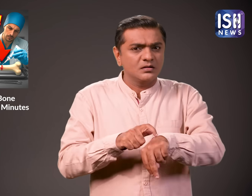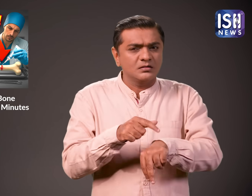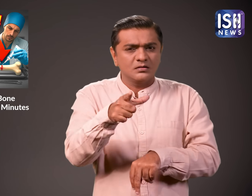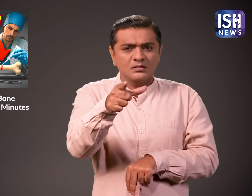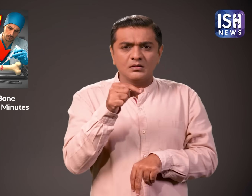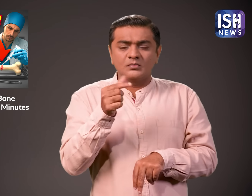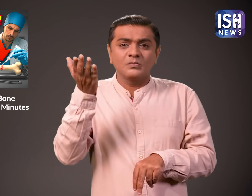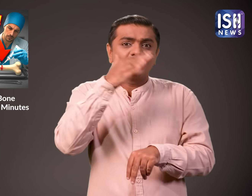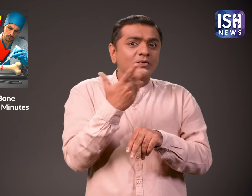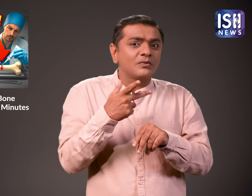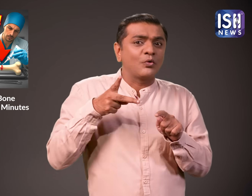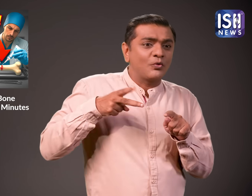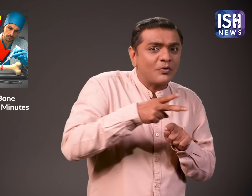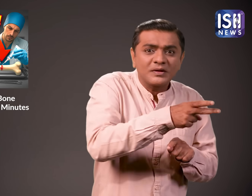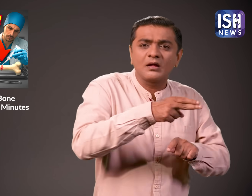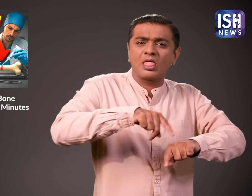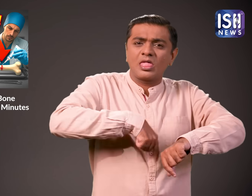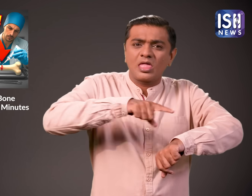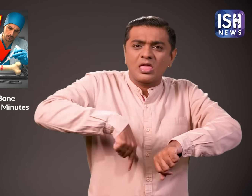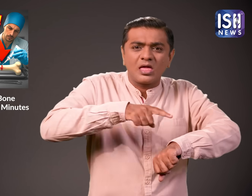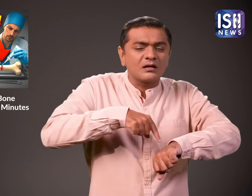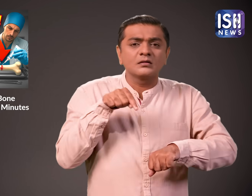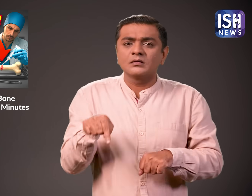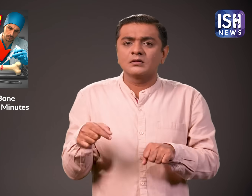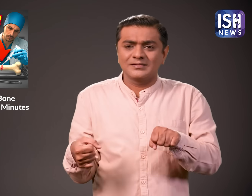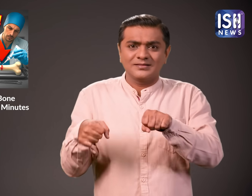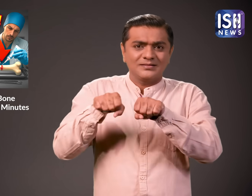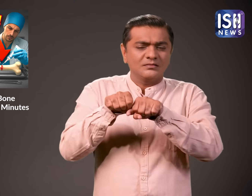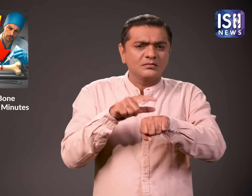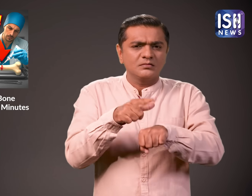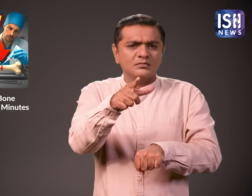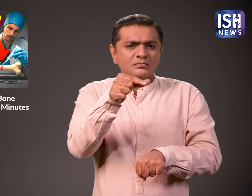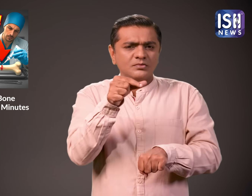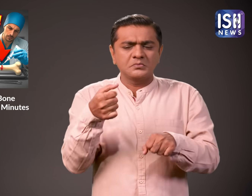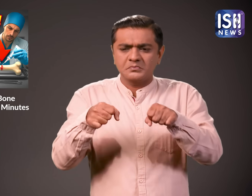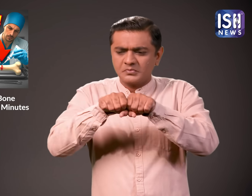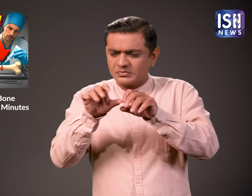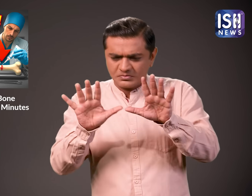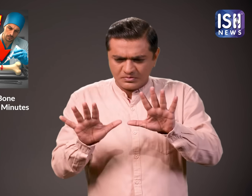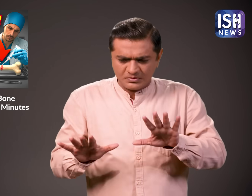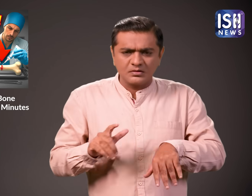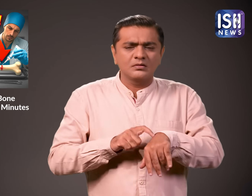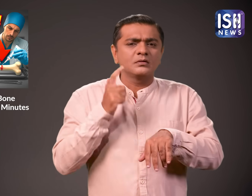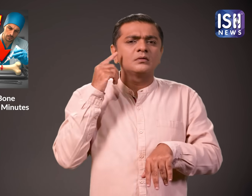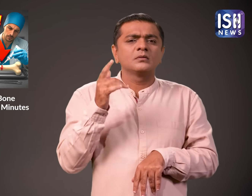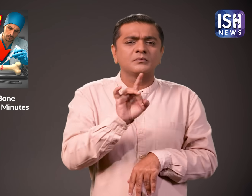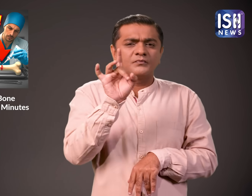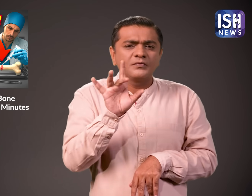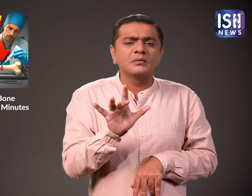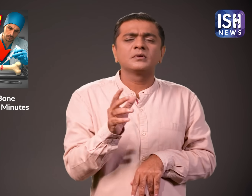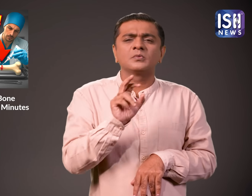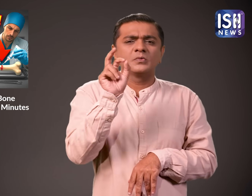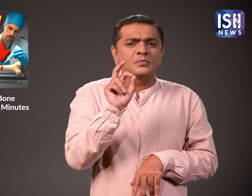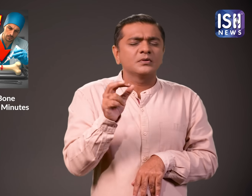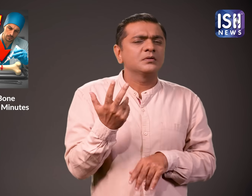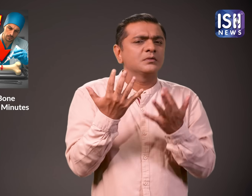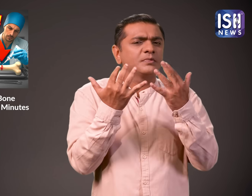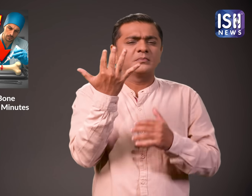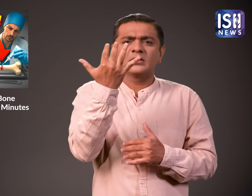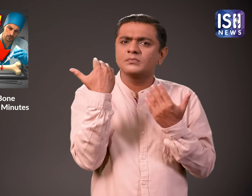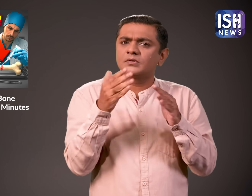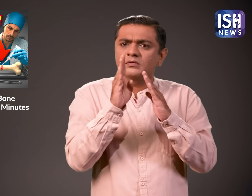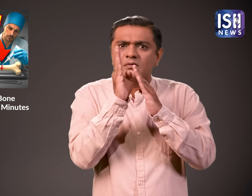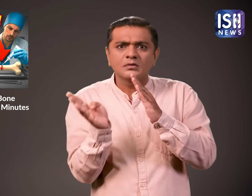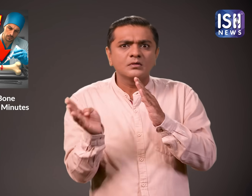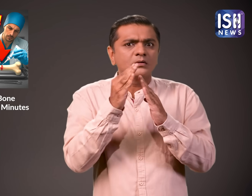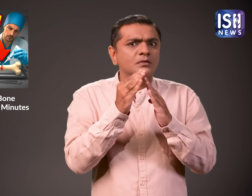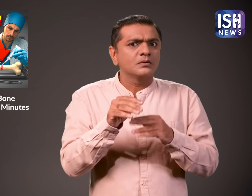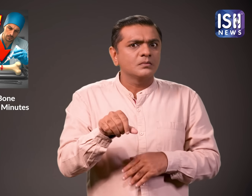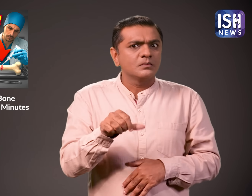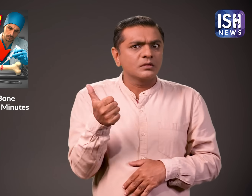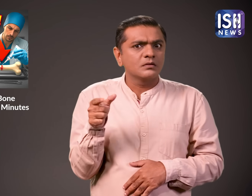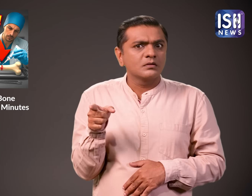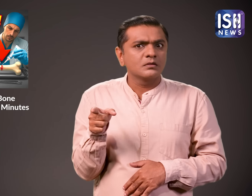Usually surgeries take hours, but this bone glue can fix fractures in minutes.